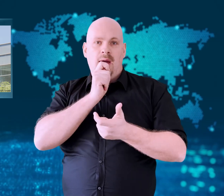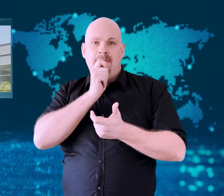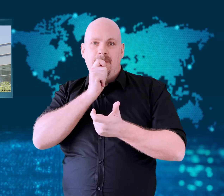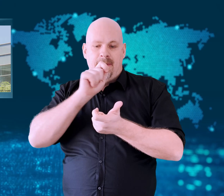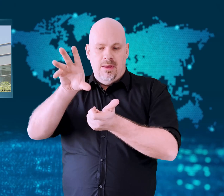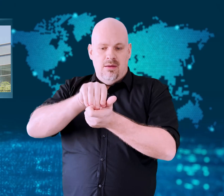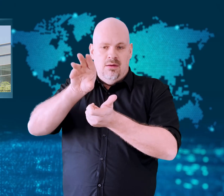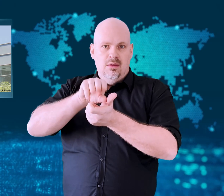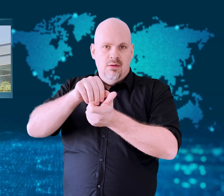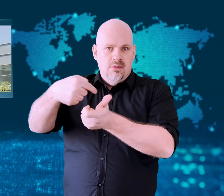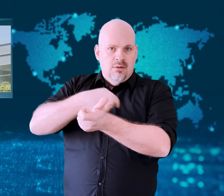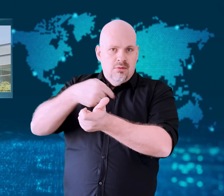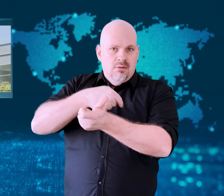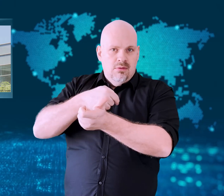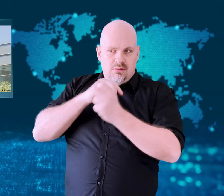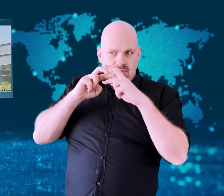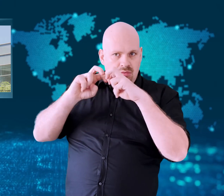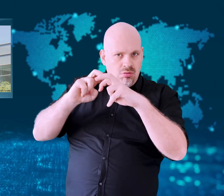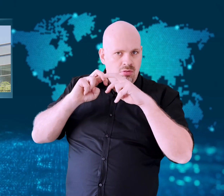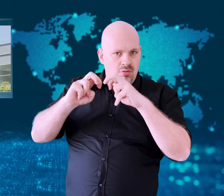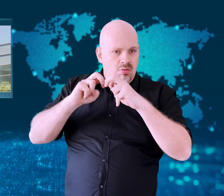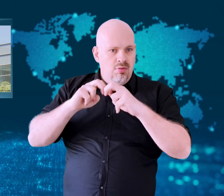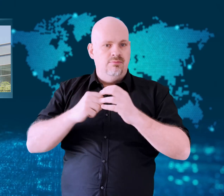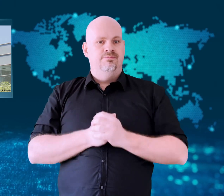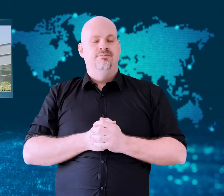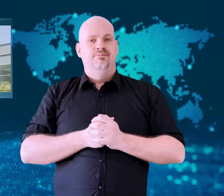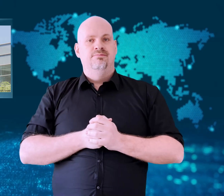microphones and cameras.